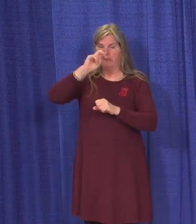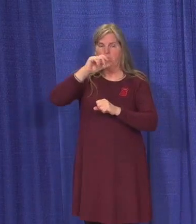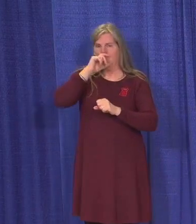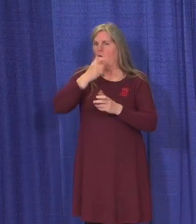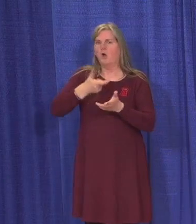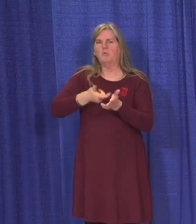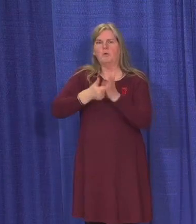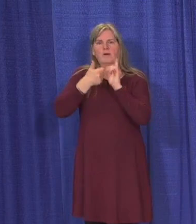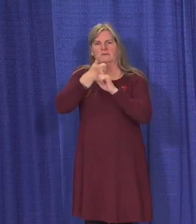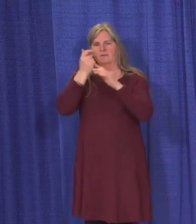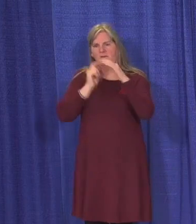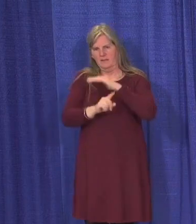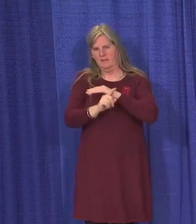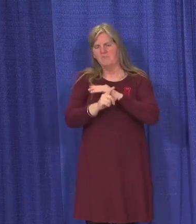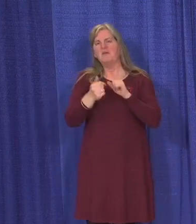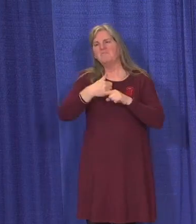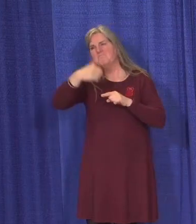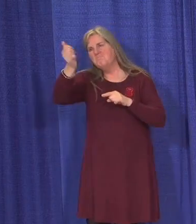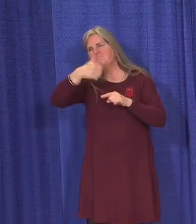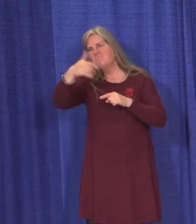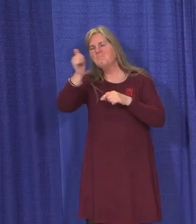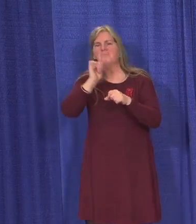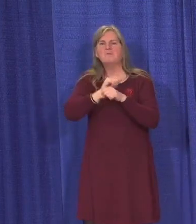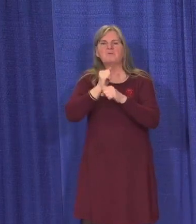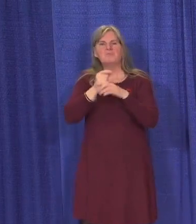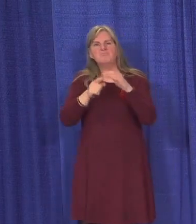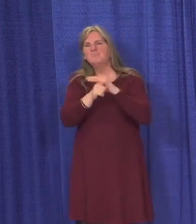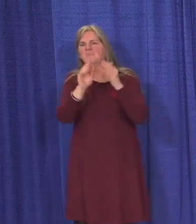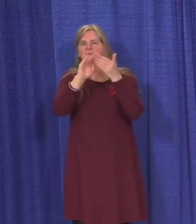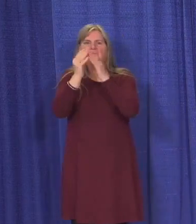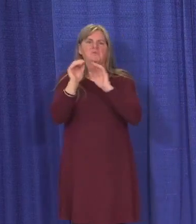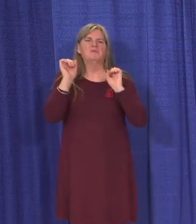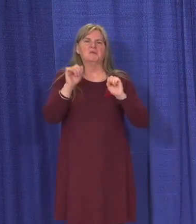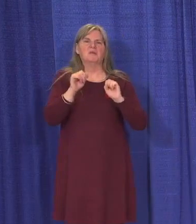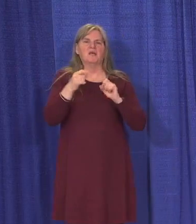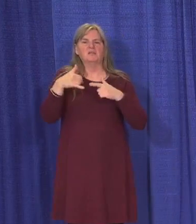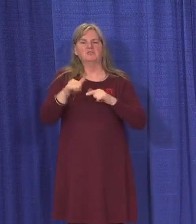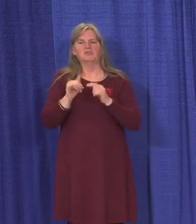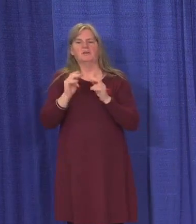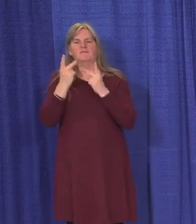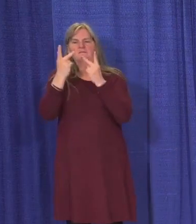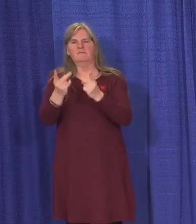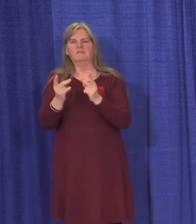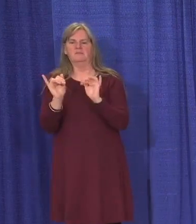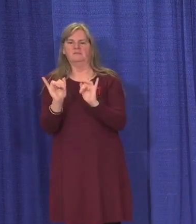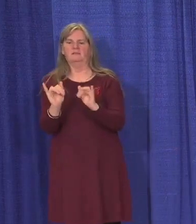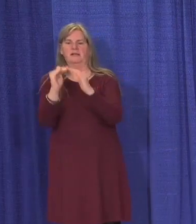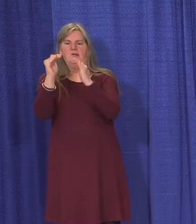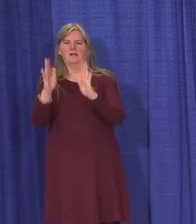But there is one important exception. If you choose option two any